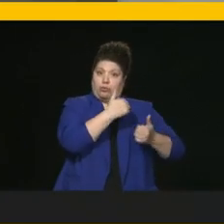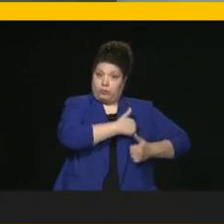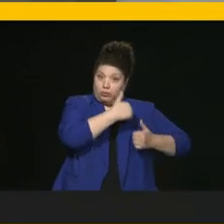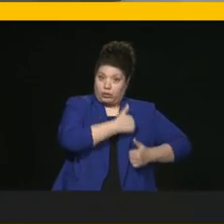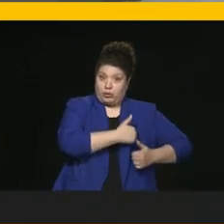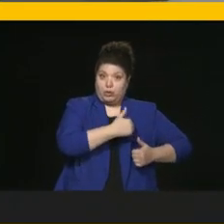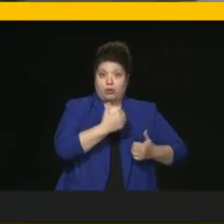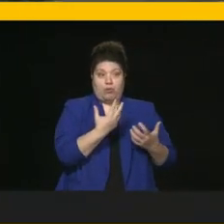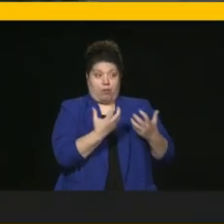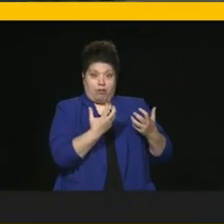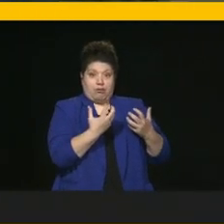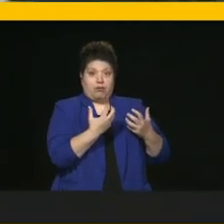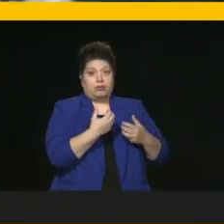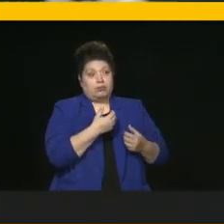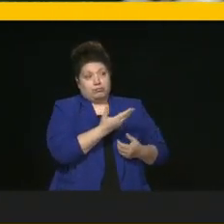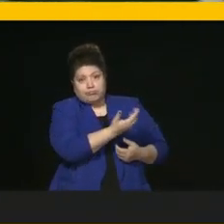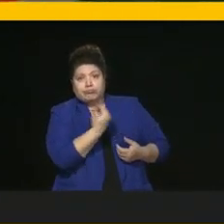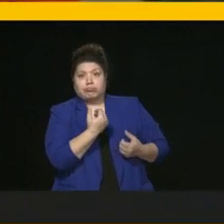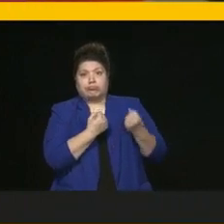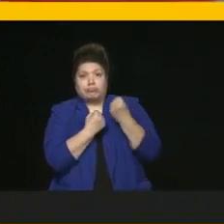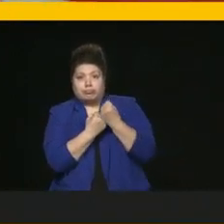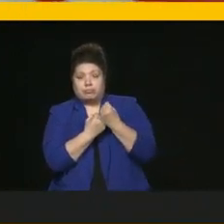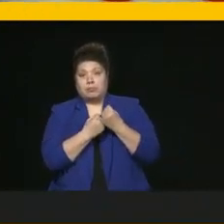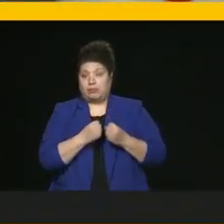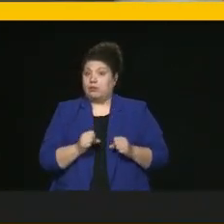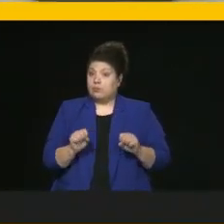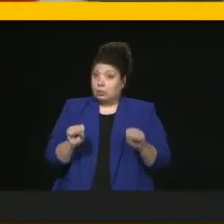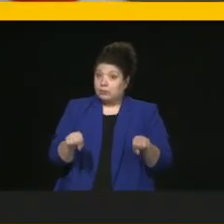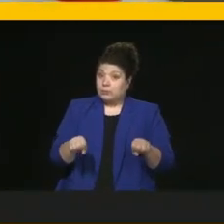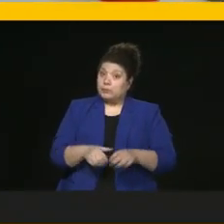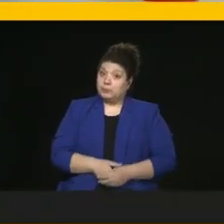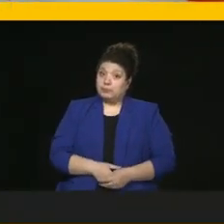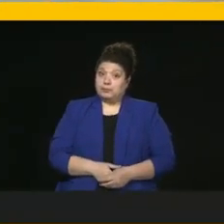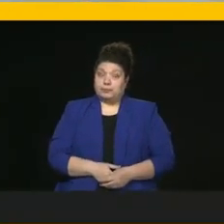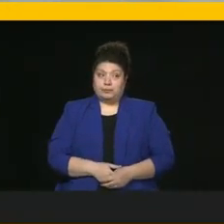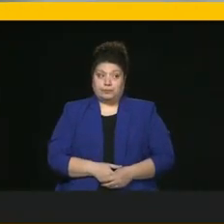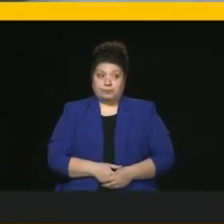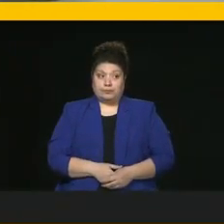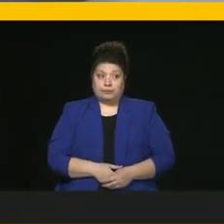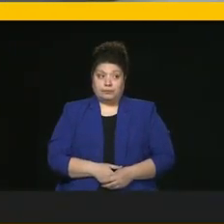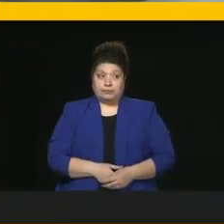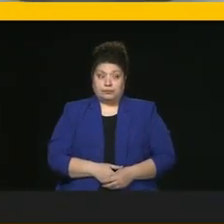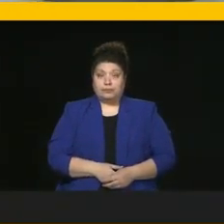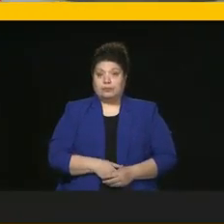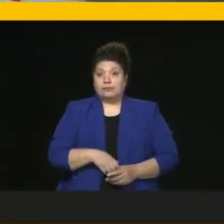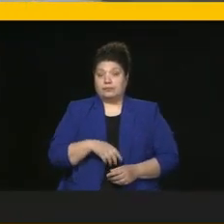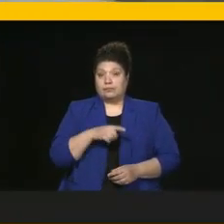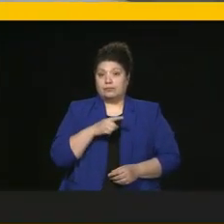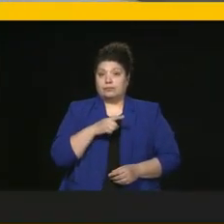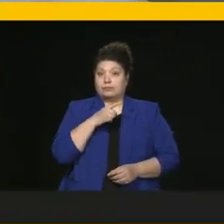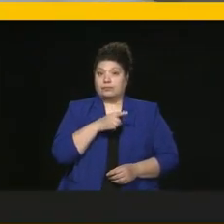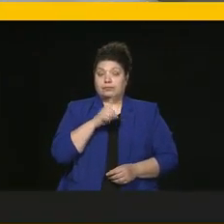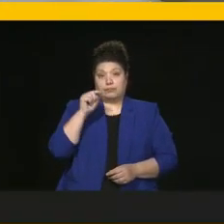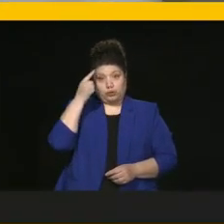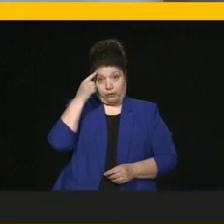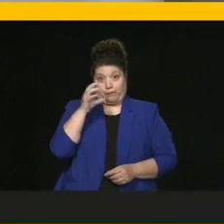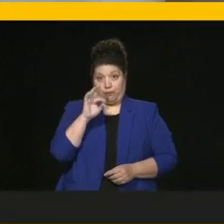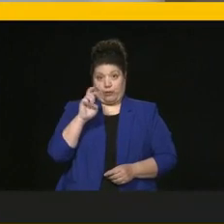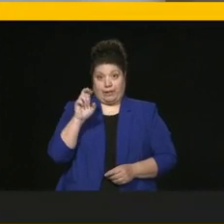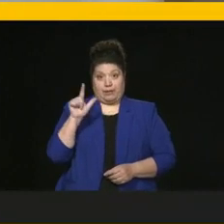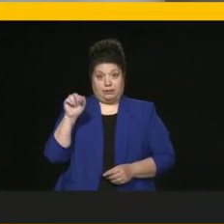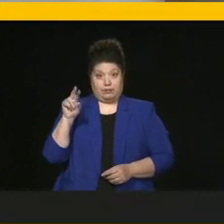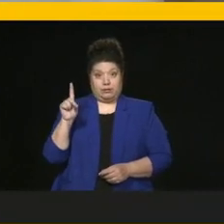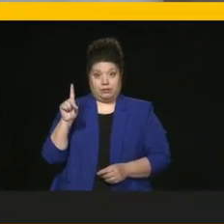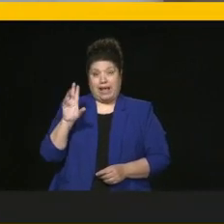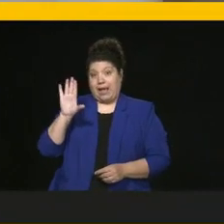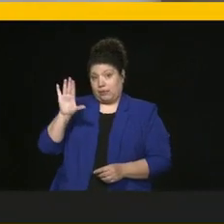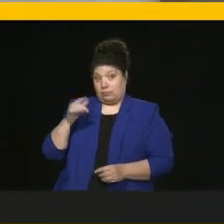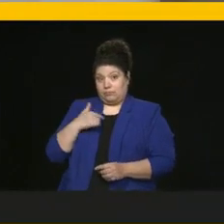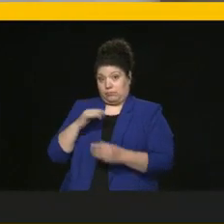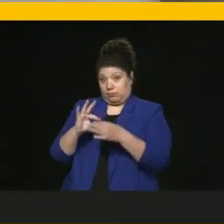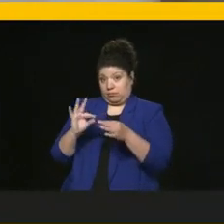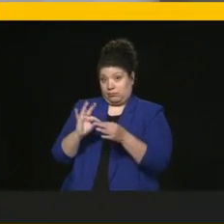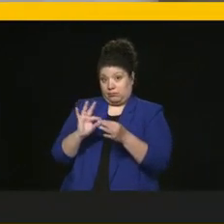CANADIAN ARMED FORCES, THEN THAT